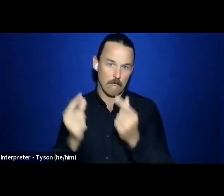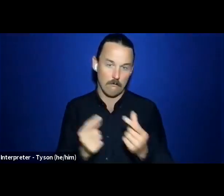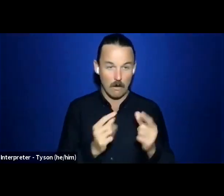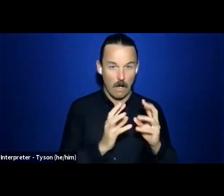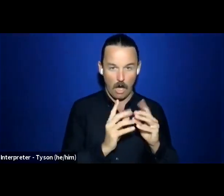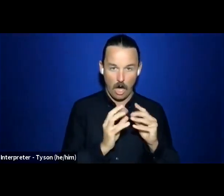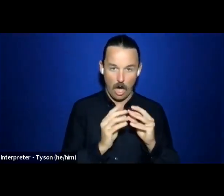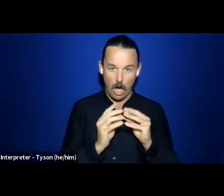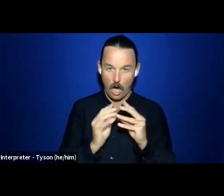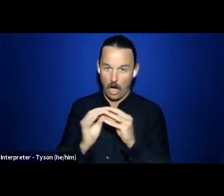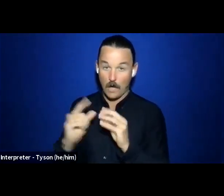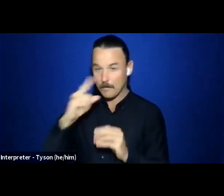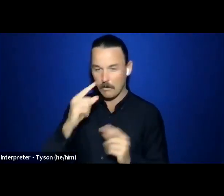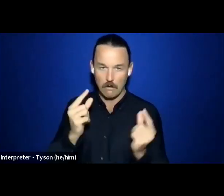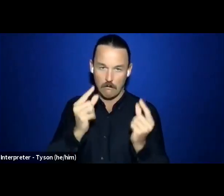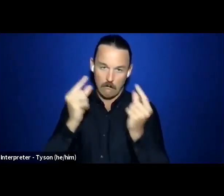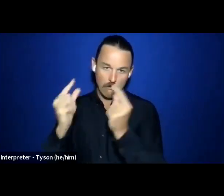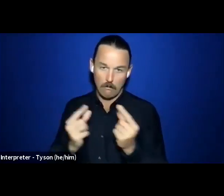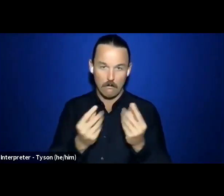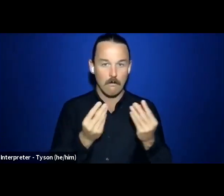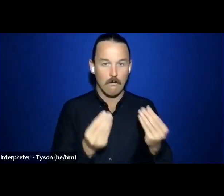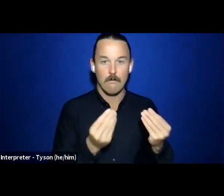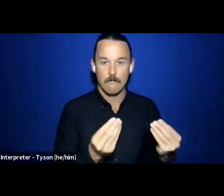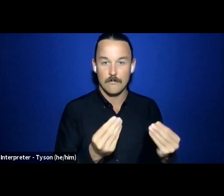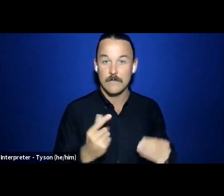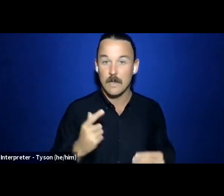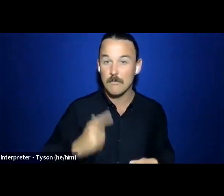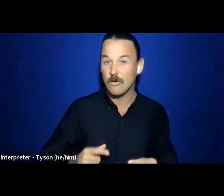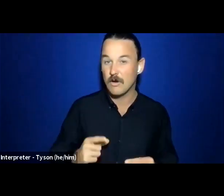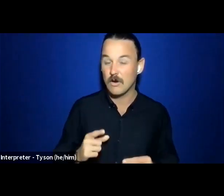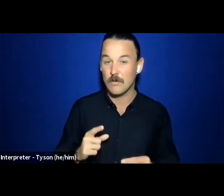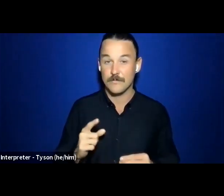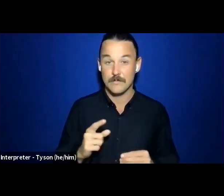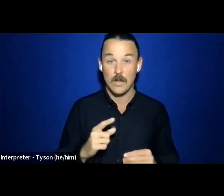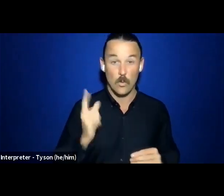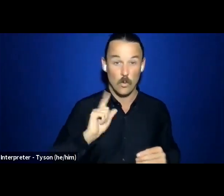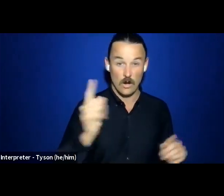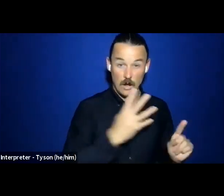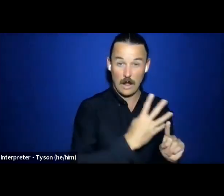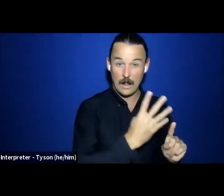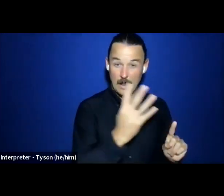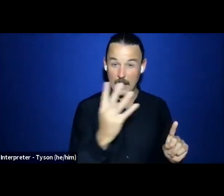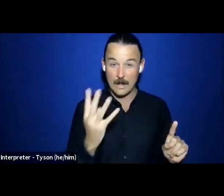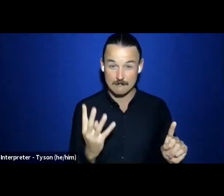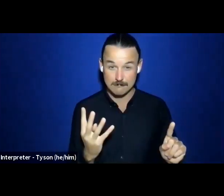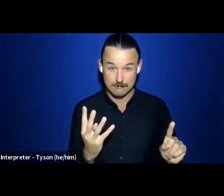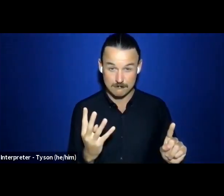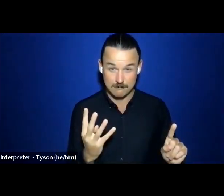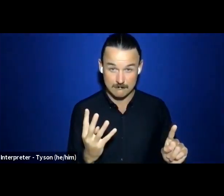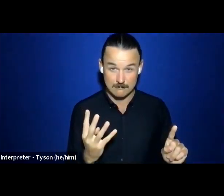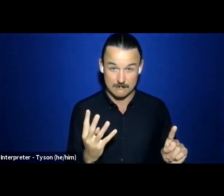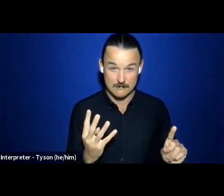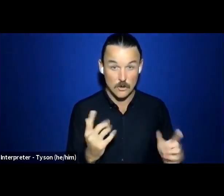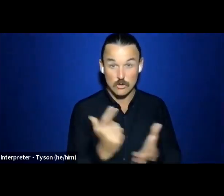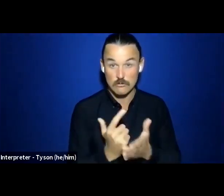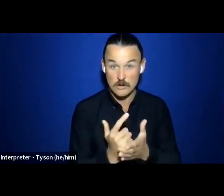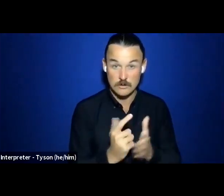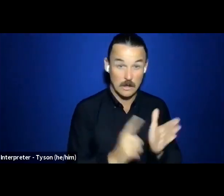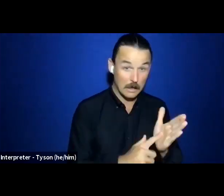people often Roll their eyes, so people often Roll their eyes, some of us you do it. as well as well, well, because there's that implication that that implication that LGBT. BT iQ a plus is too